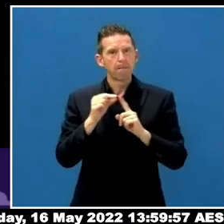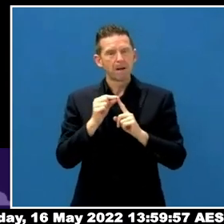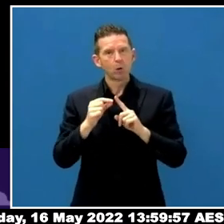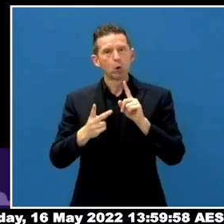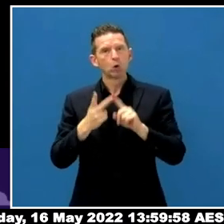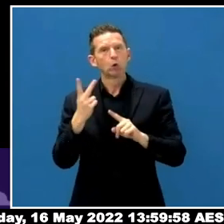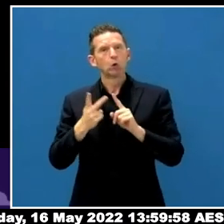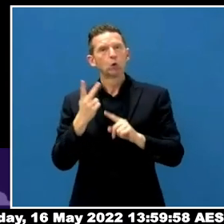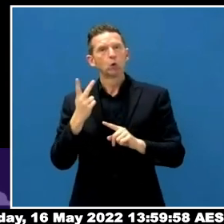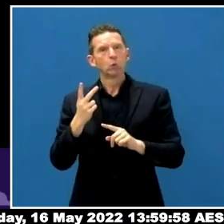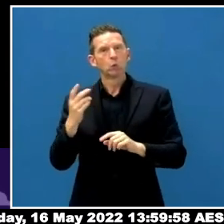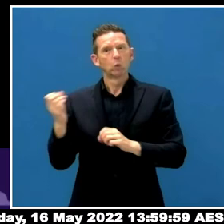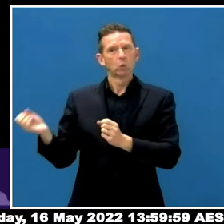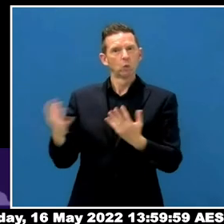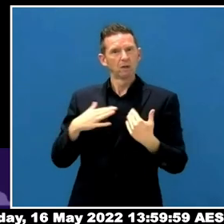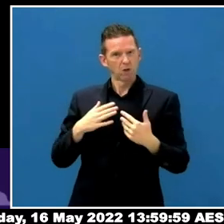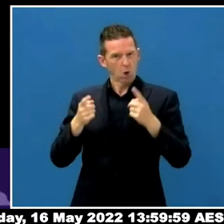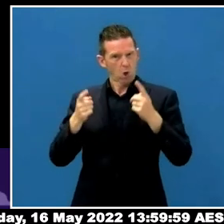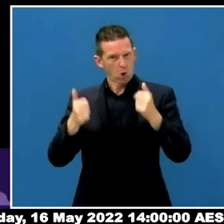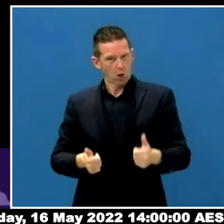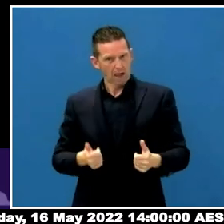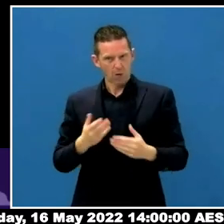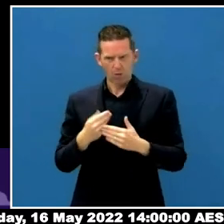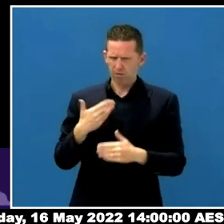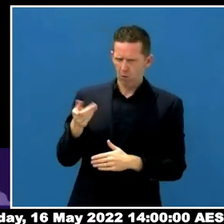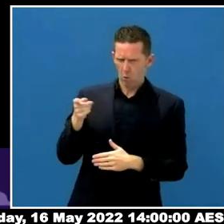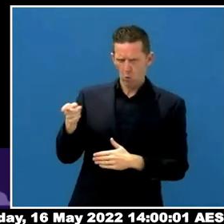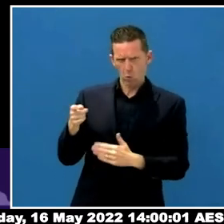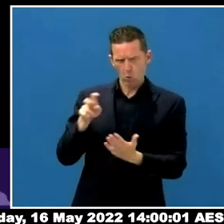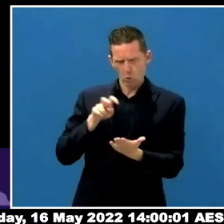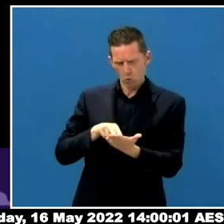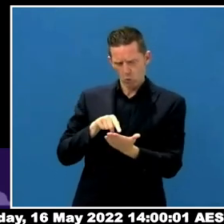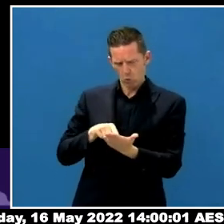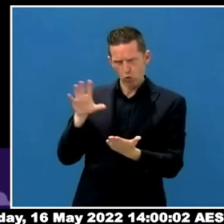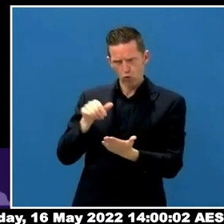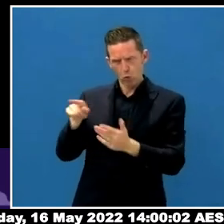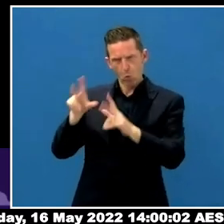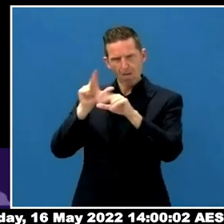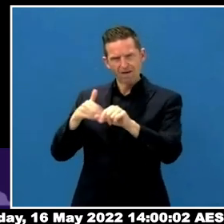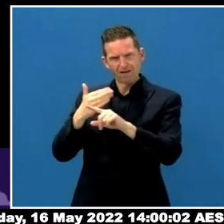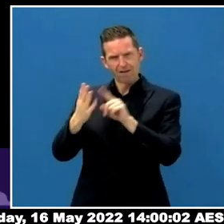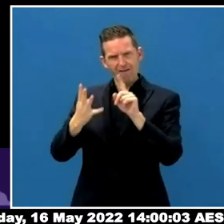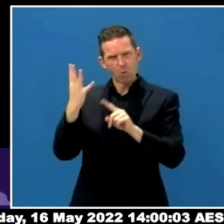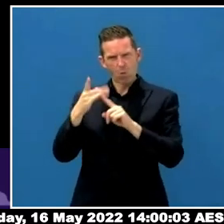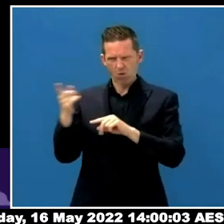actually having Simon till 4 o'clock on a Monday and it's 10 past 2. Like, what's going on?